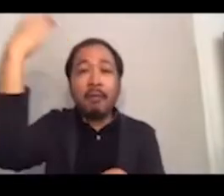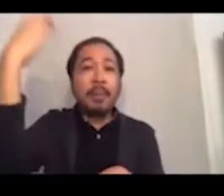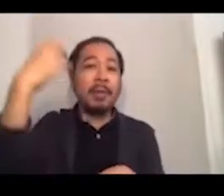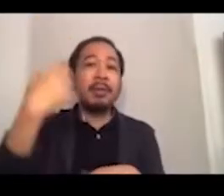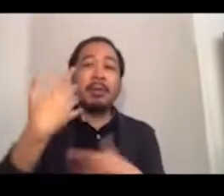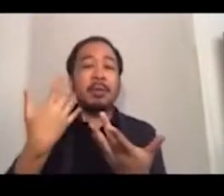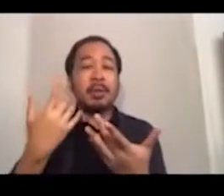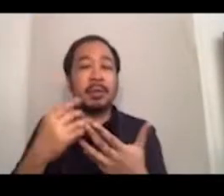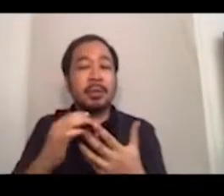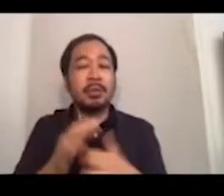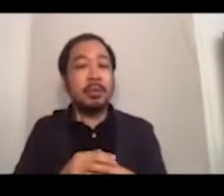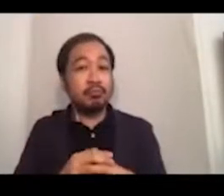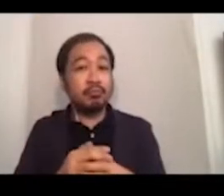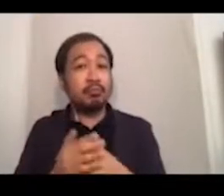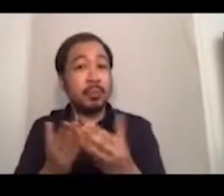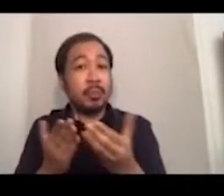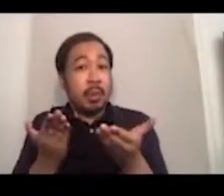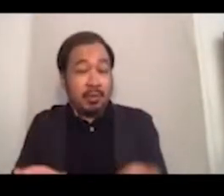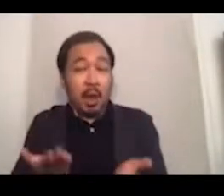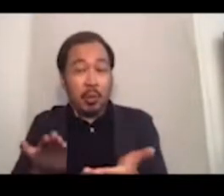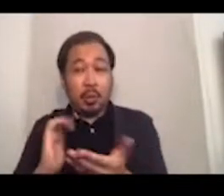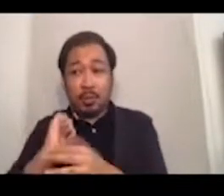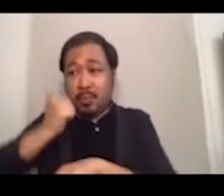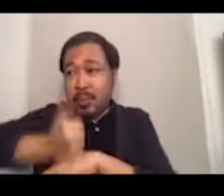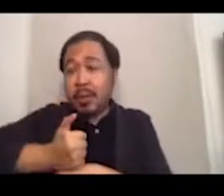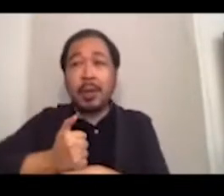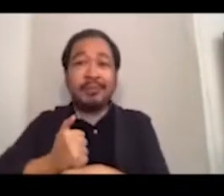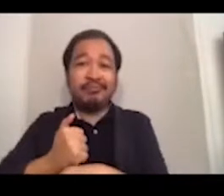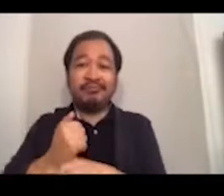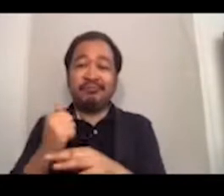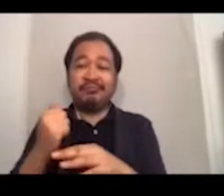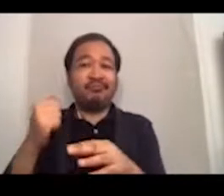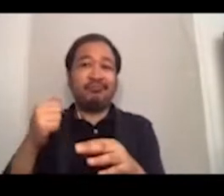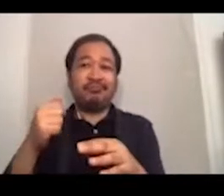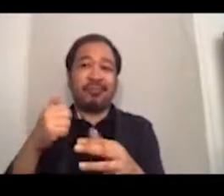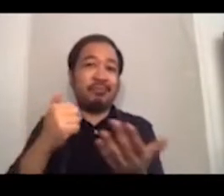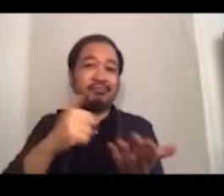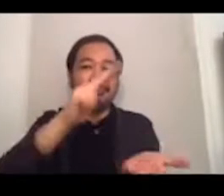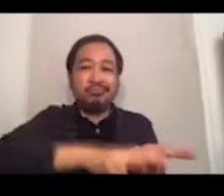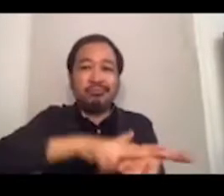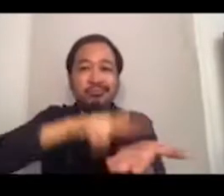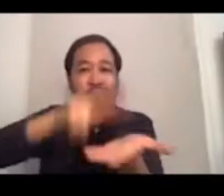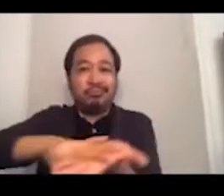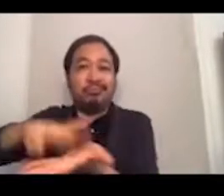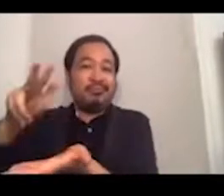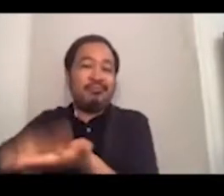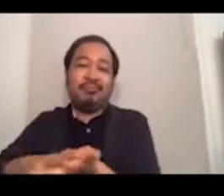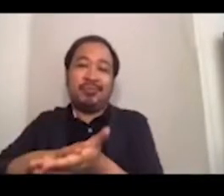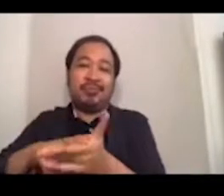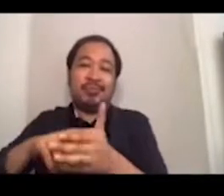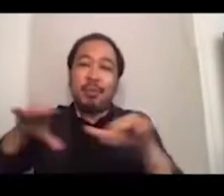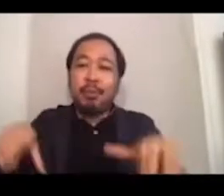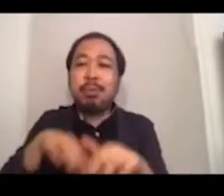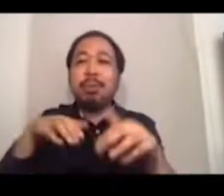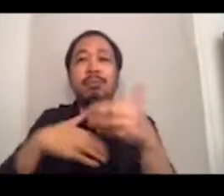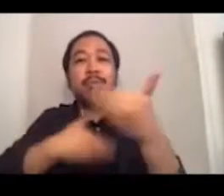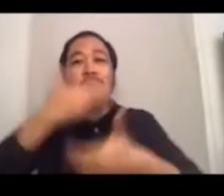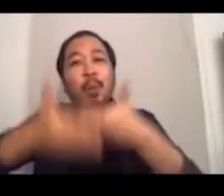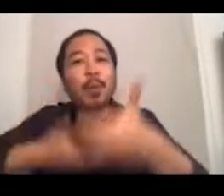on inclusive pandemic response. This is in line with our partnership with UN Habitat, with the World Bank,